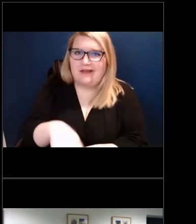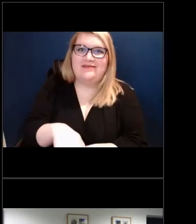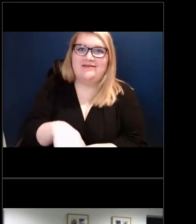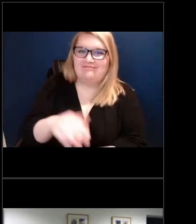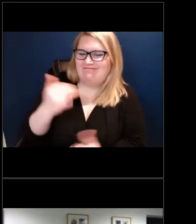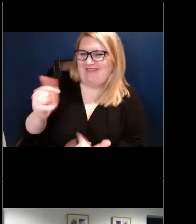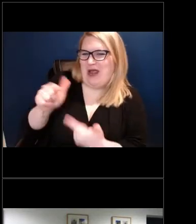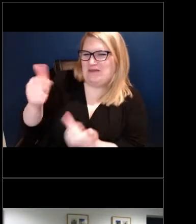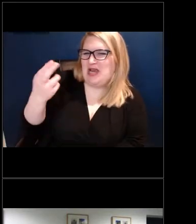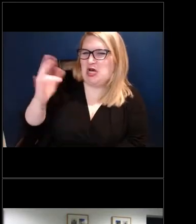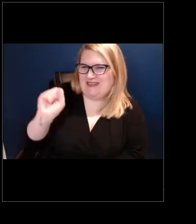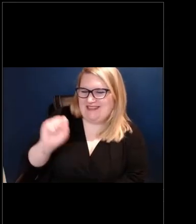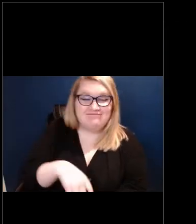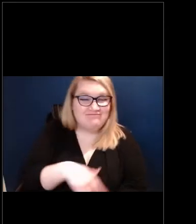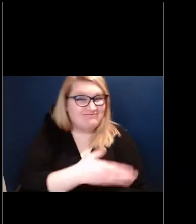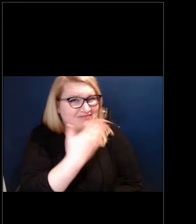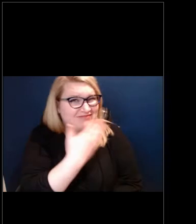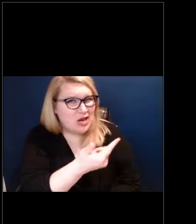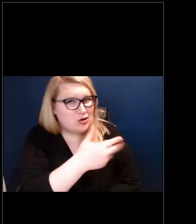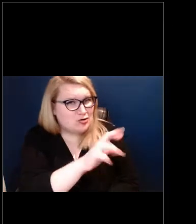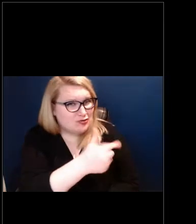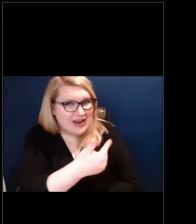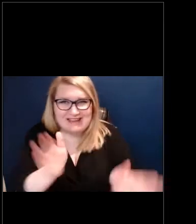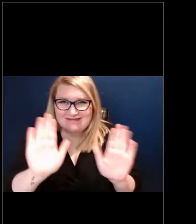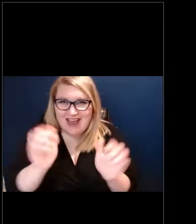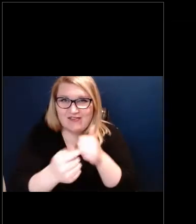Thank you very much, Greg. Hello everyone. My name is Chris Sisko,